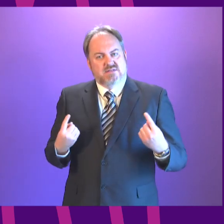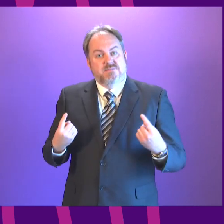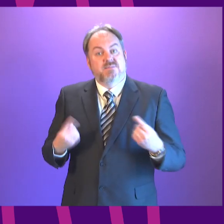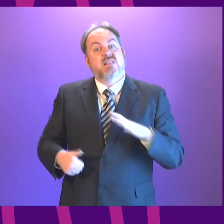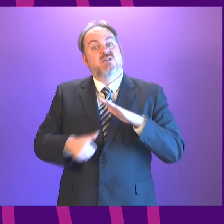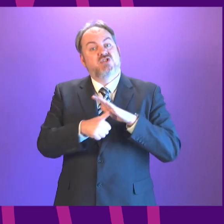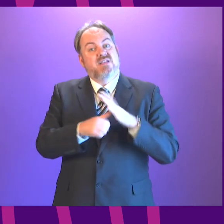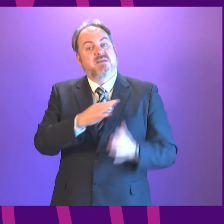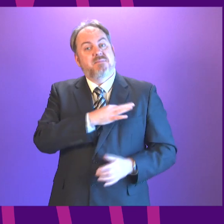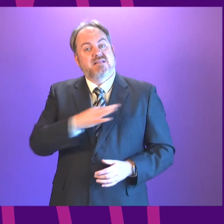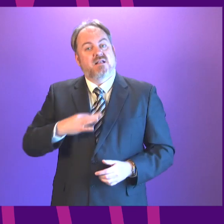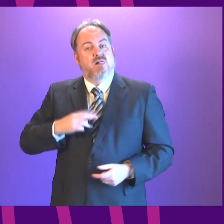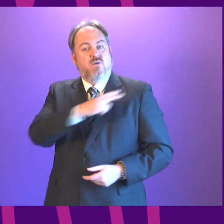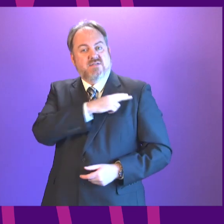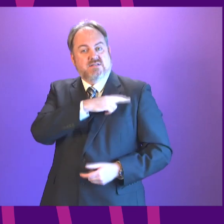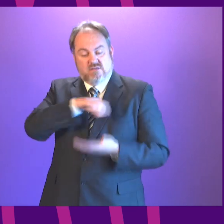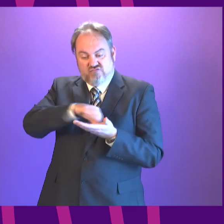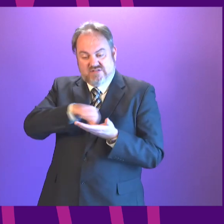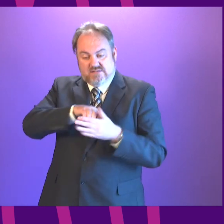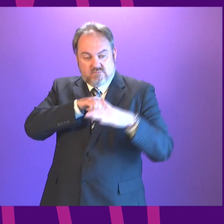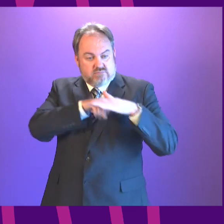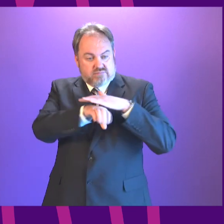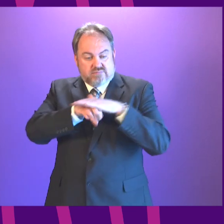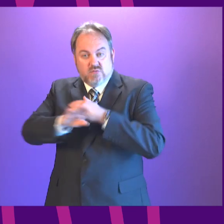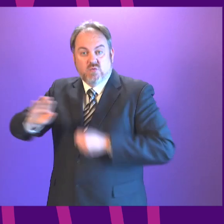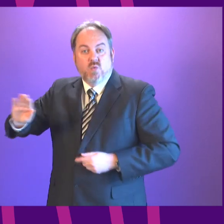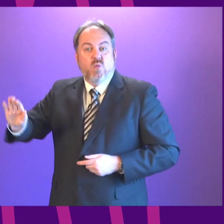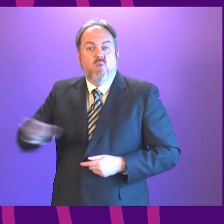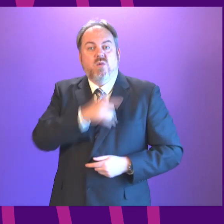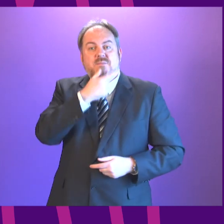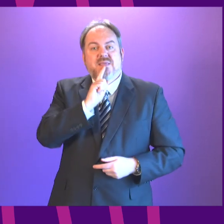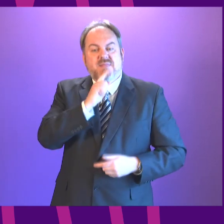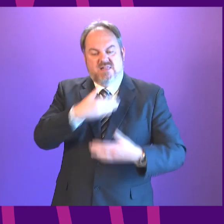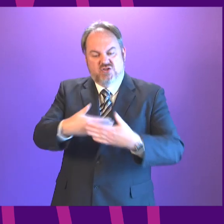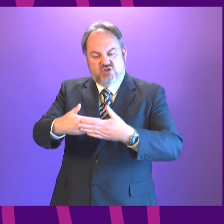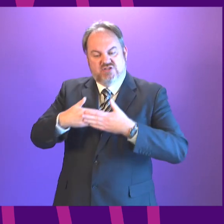to everyone on the shielding list who will enter level 4 on Saturday, setting out the